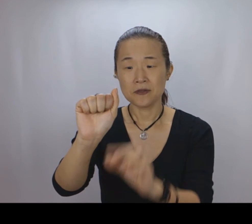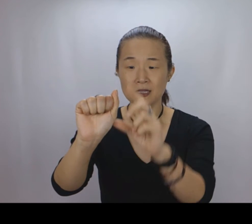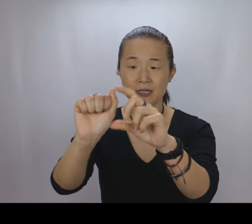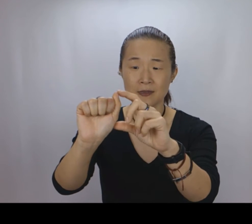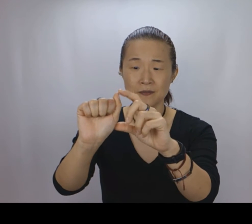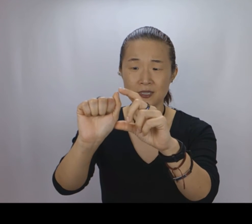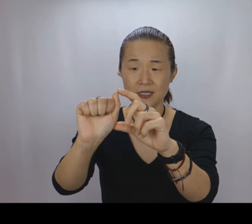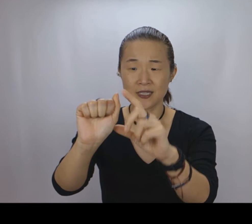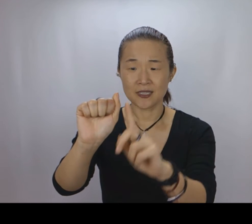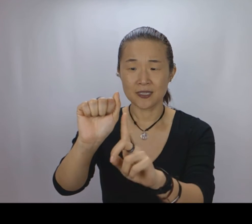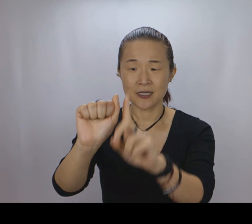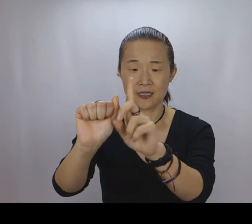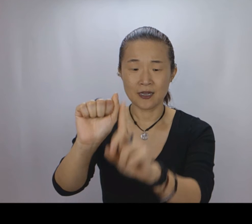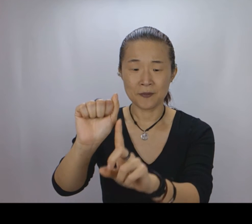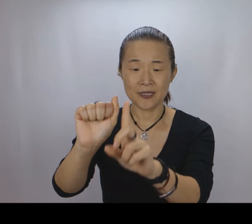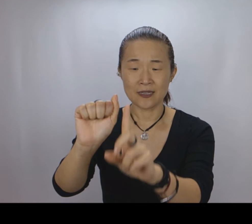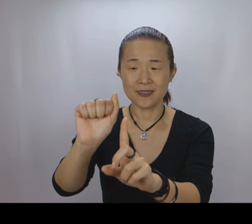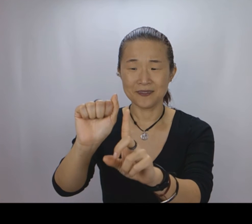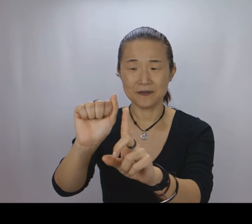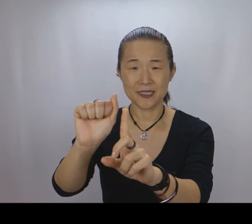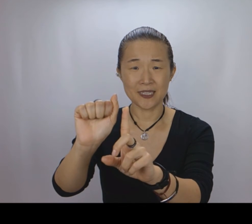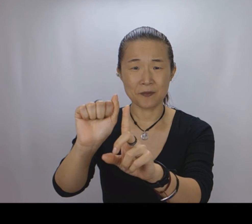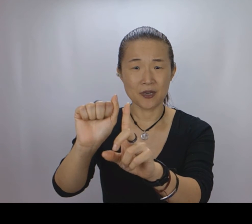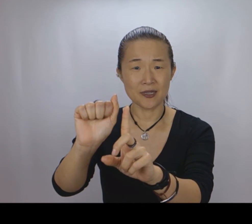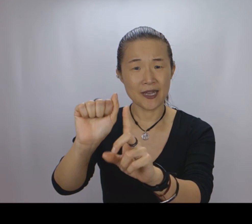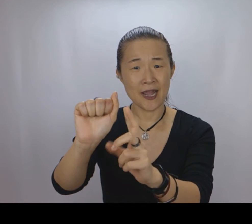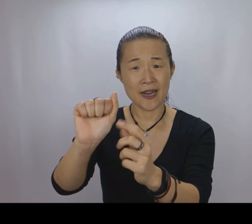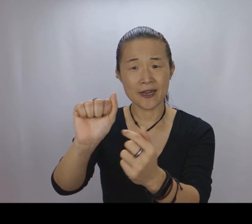the thumb is the up and down stick part of the "A."